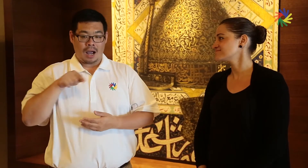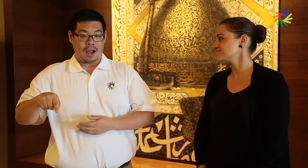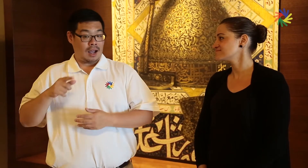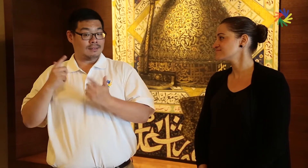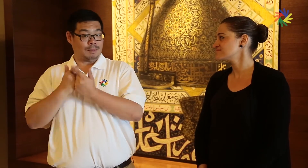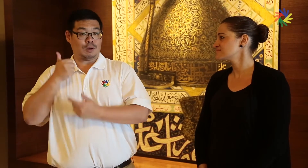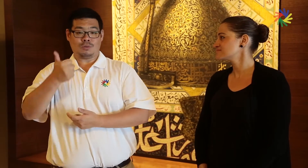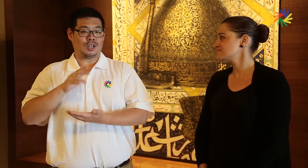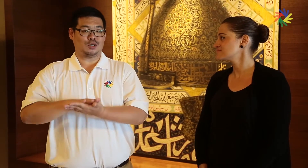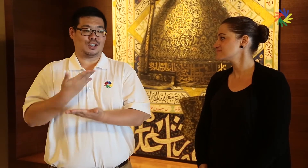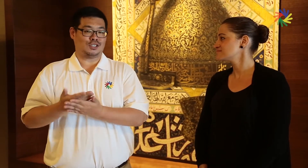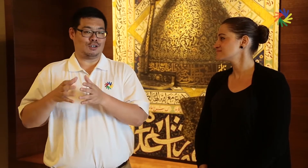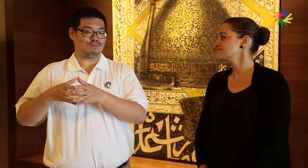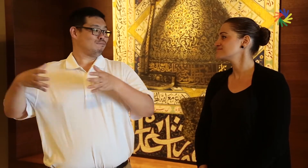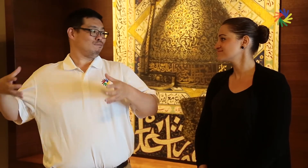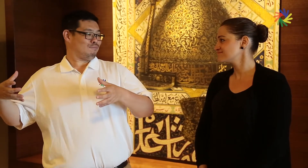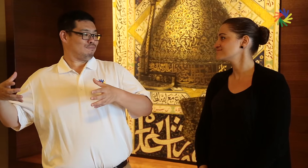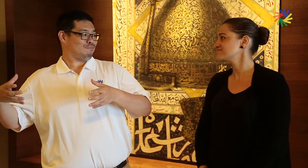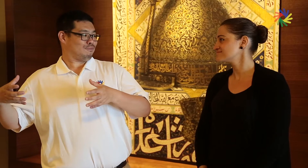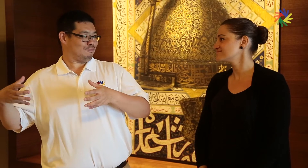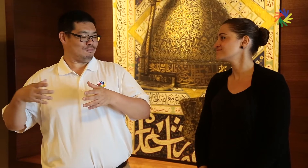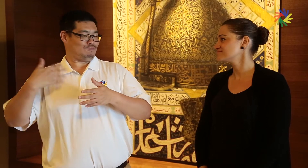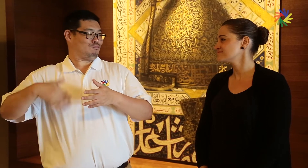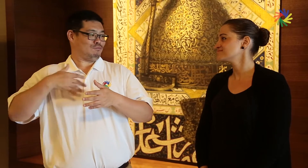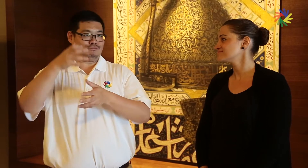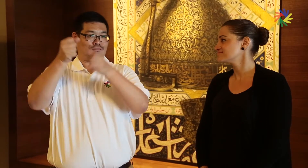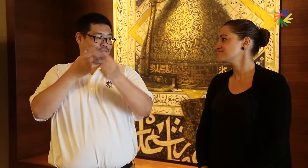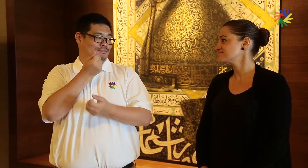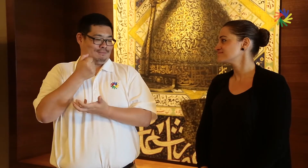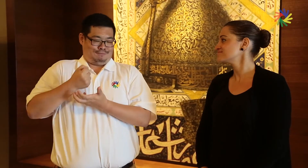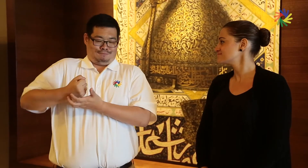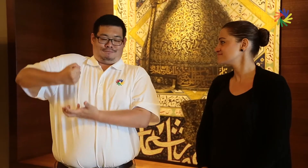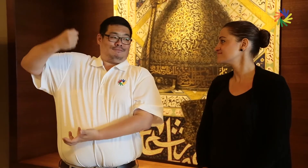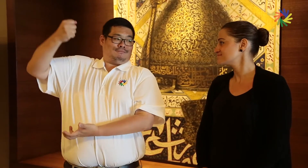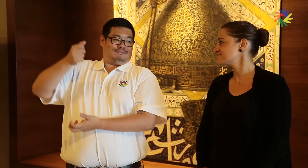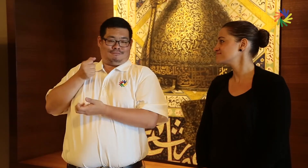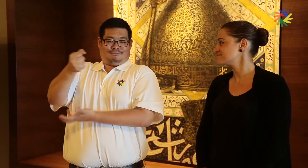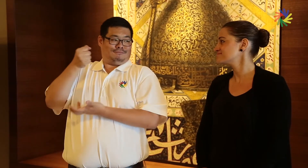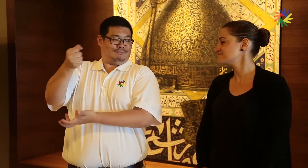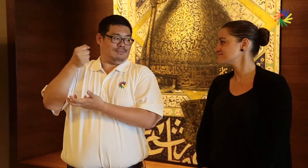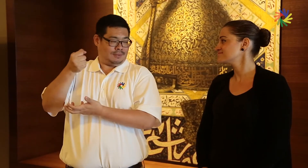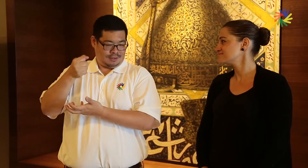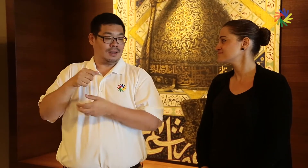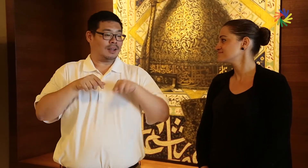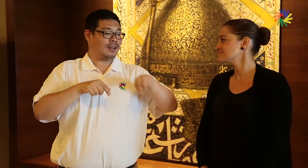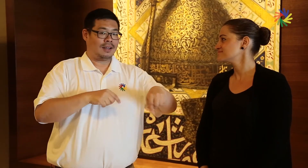rather than translation services.